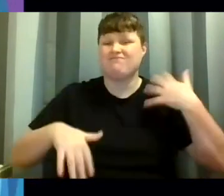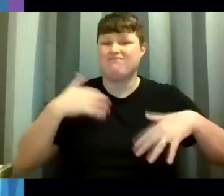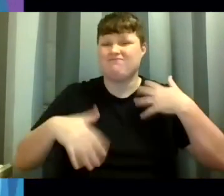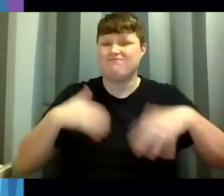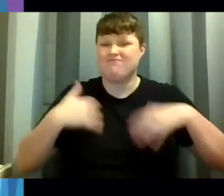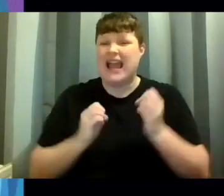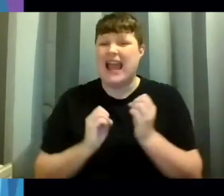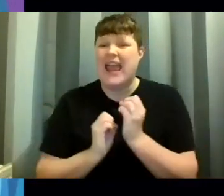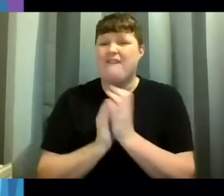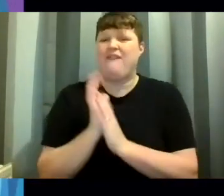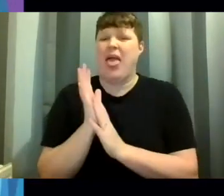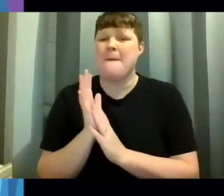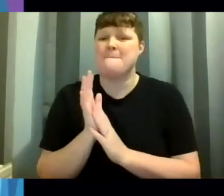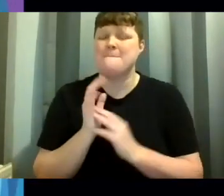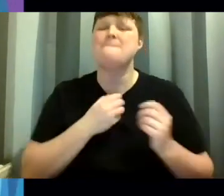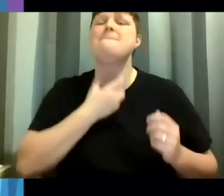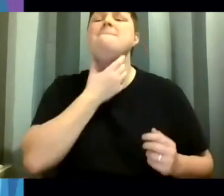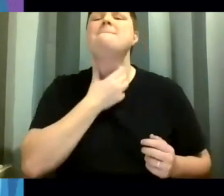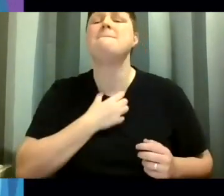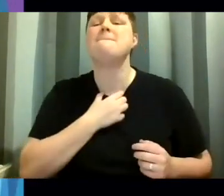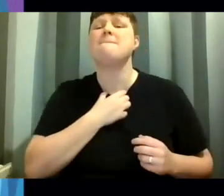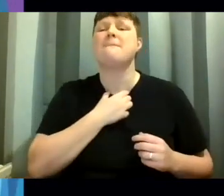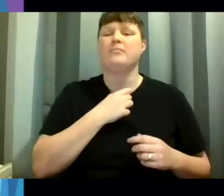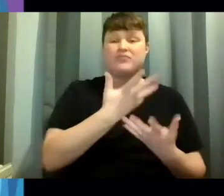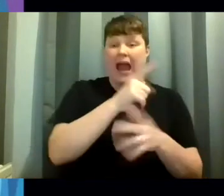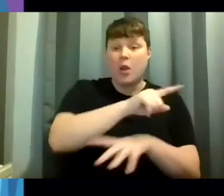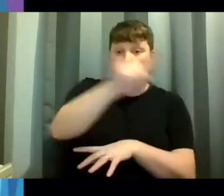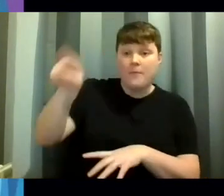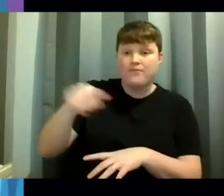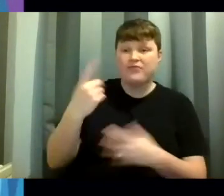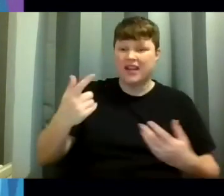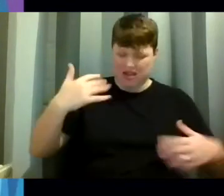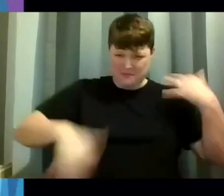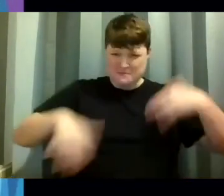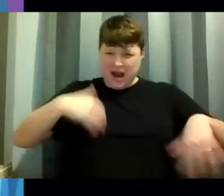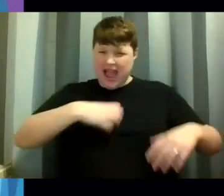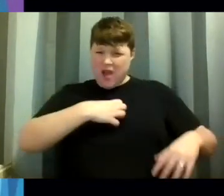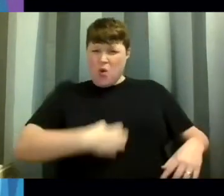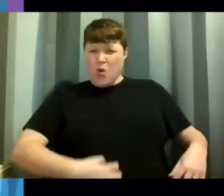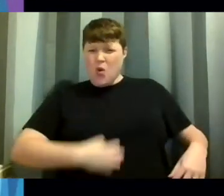and, if anyone here has got repeated indigestion or acid reflux, continual